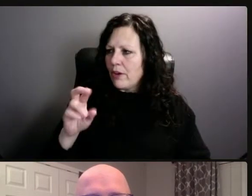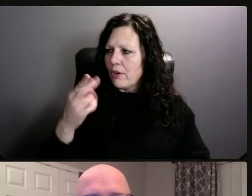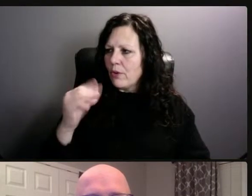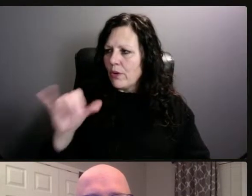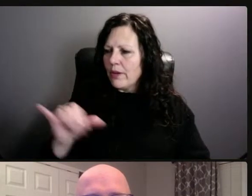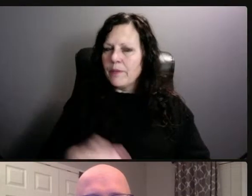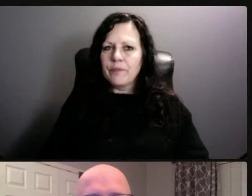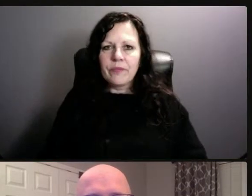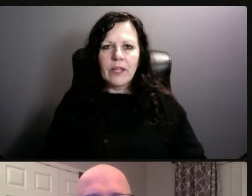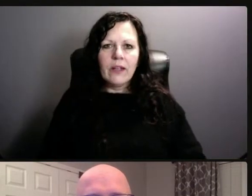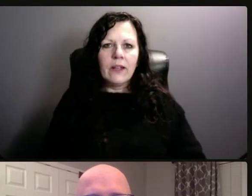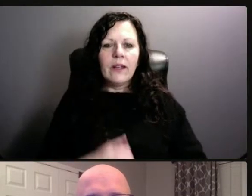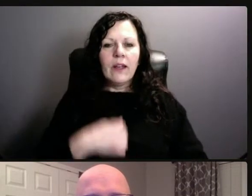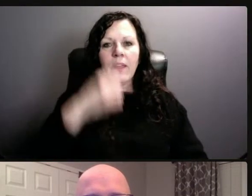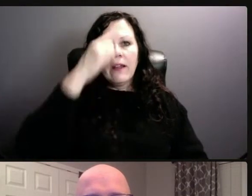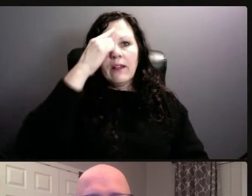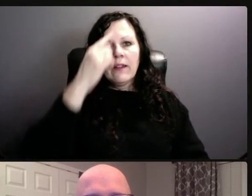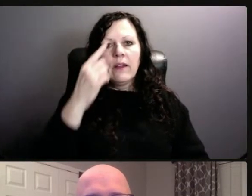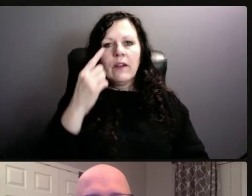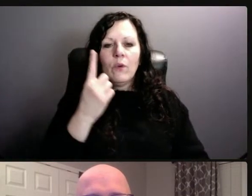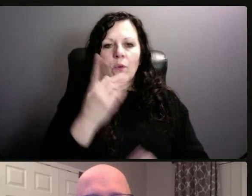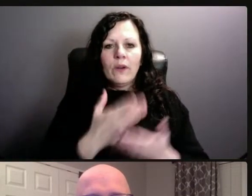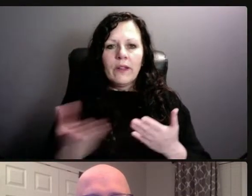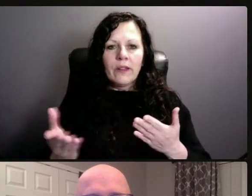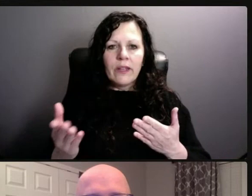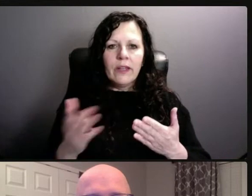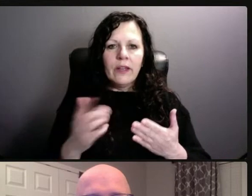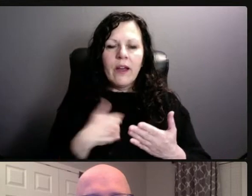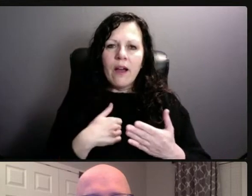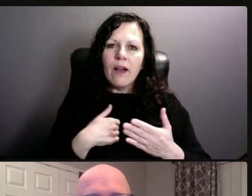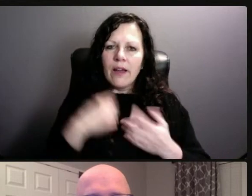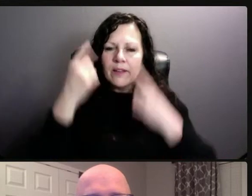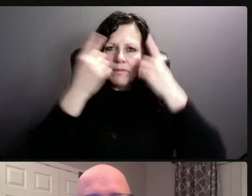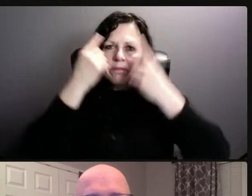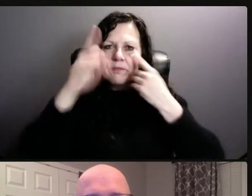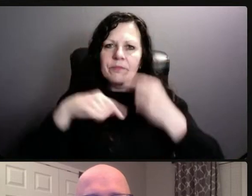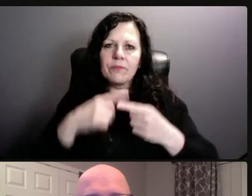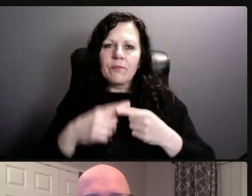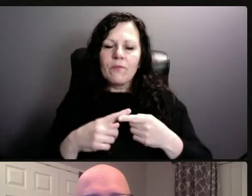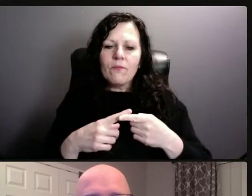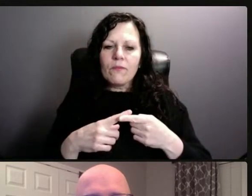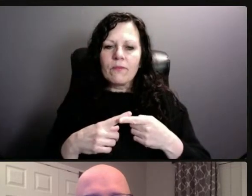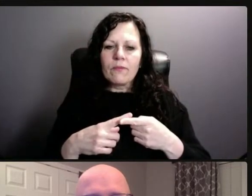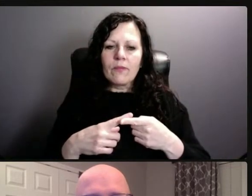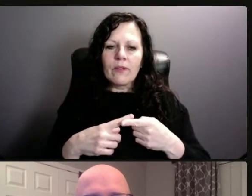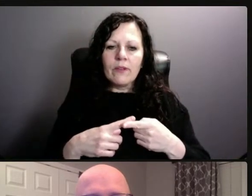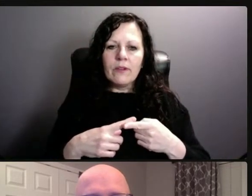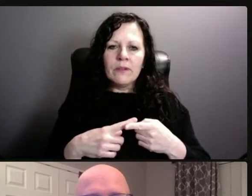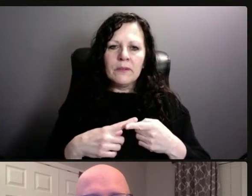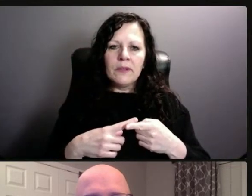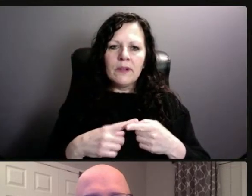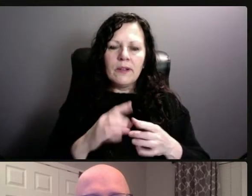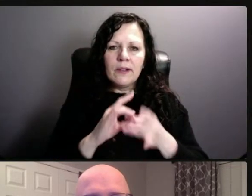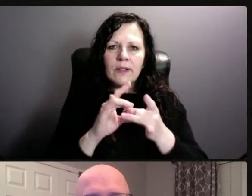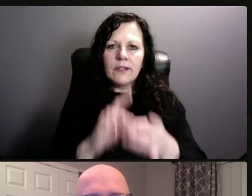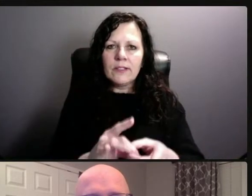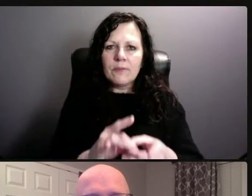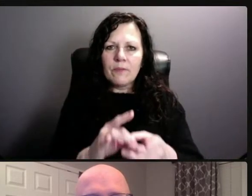THANK YOU, COUNCILOR MICHEL,